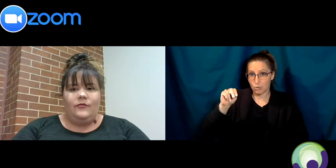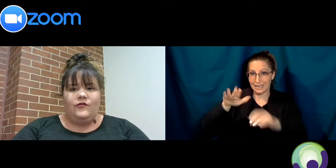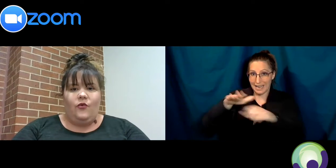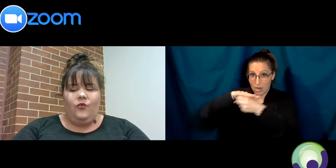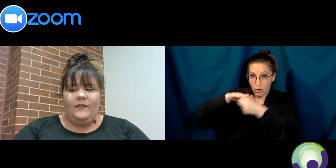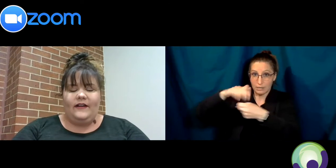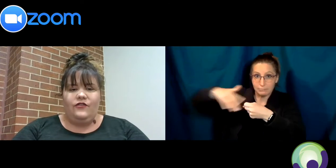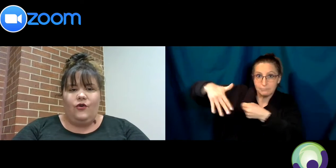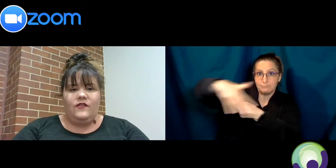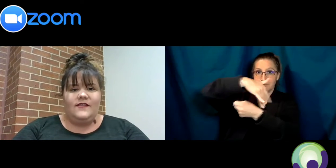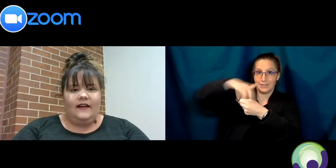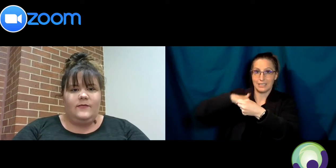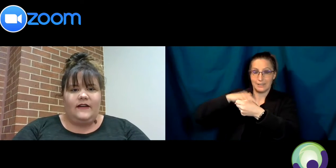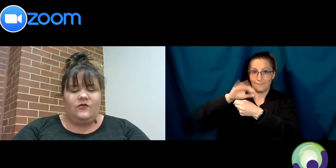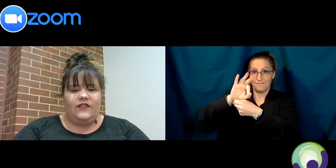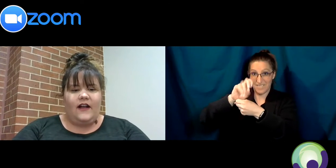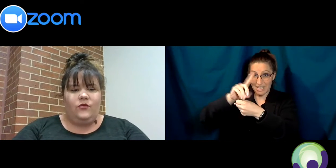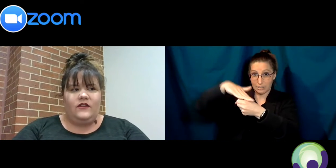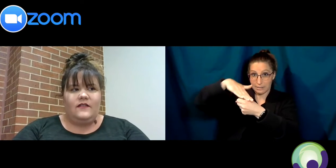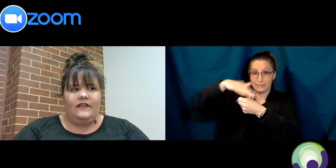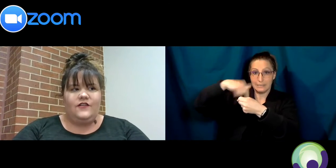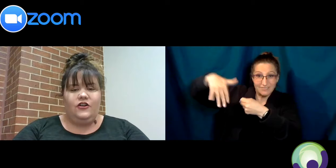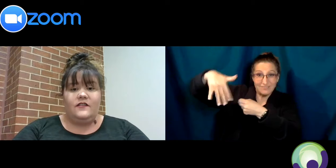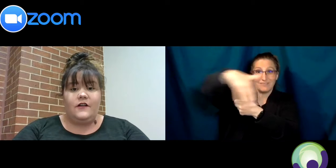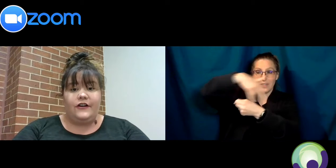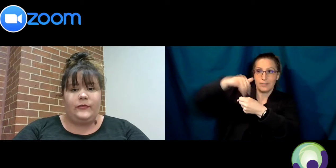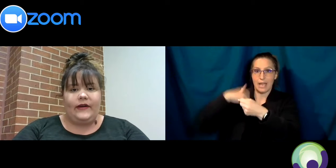So we picked those six because we thought it was at least a good starting point.